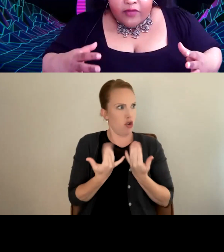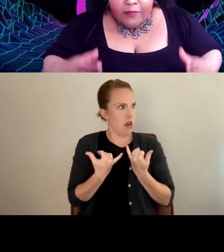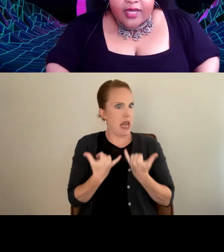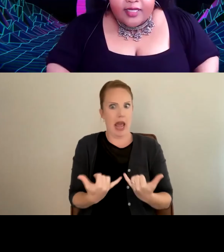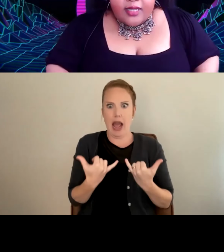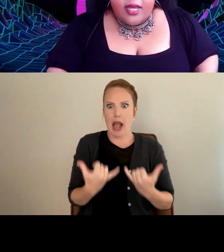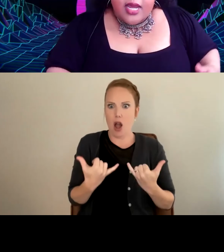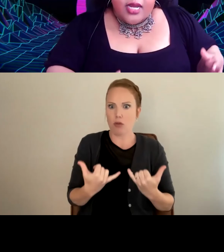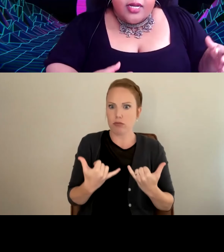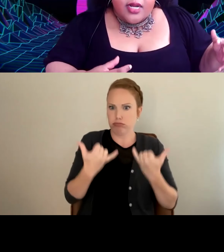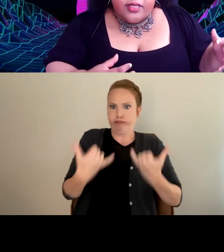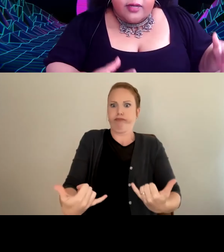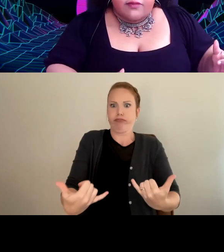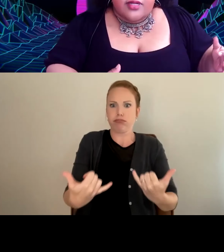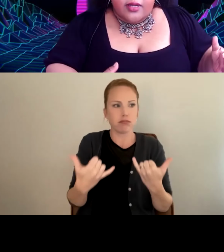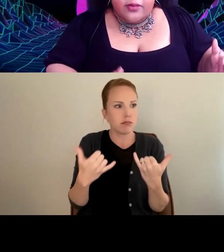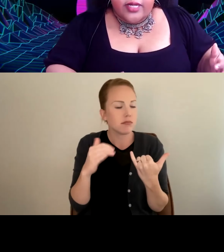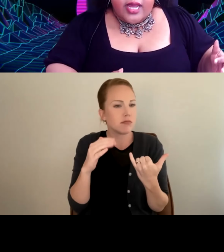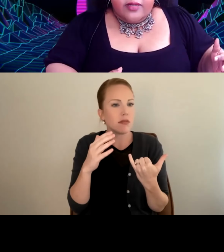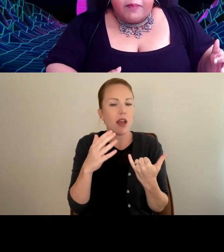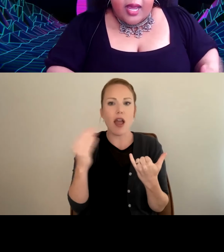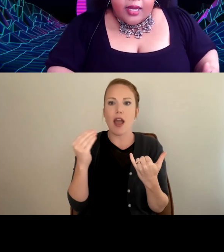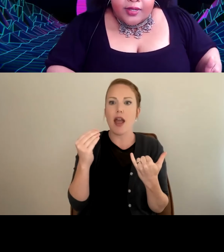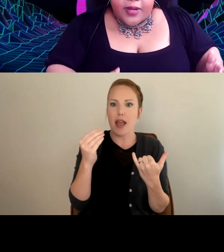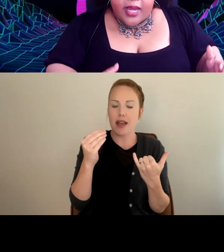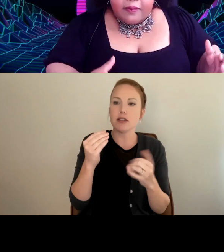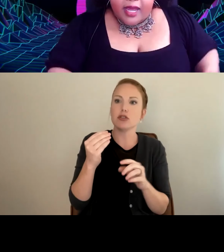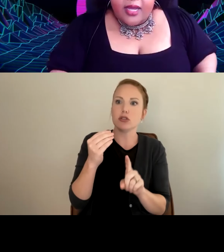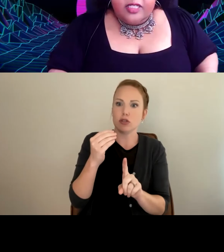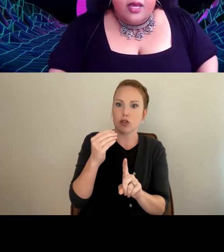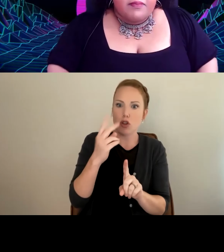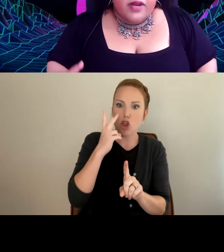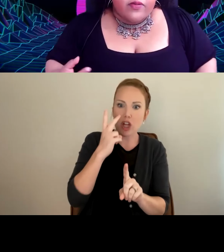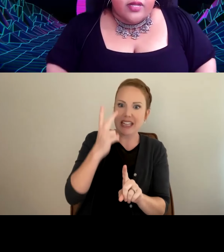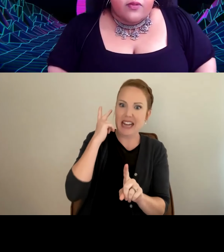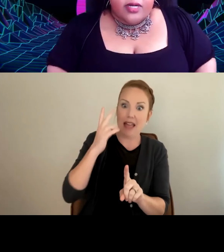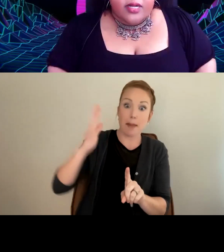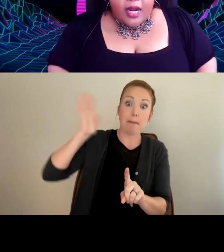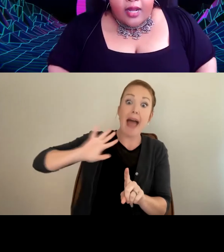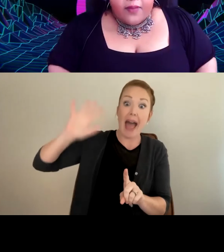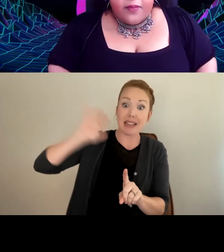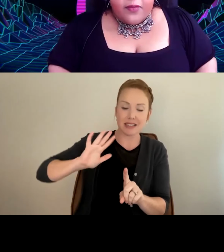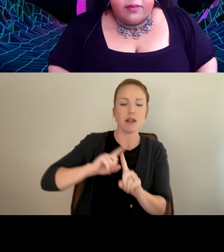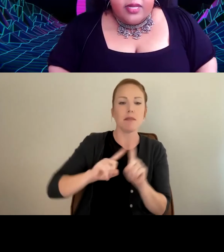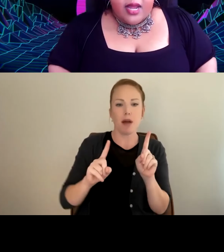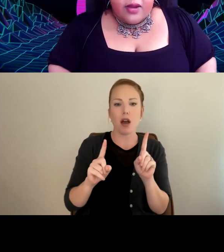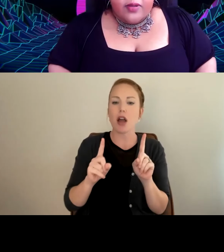the present, and then some look at the past but I really want something I really,